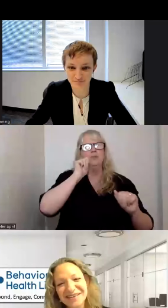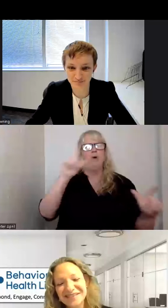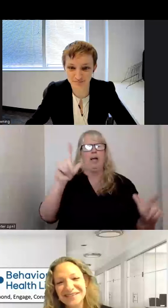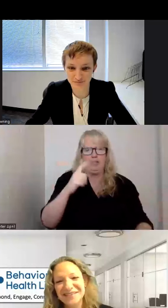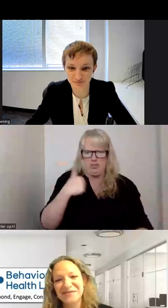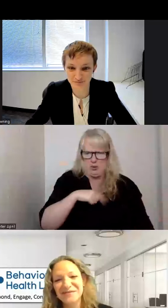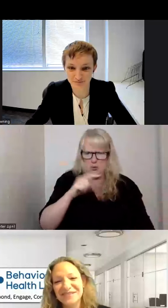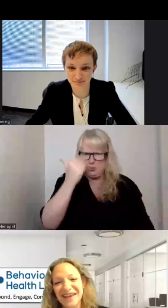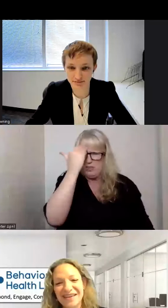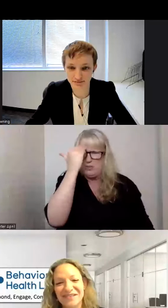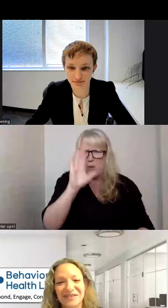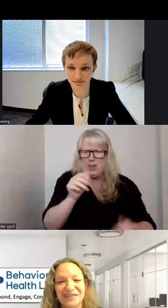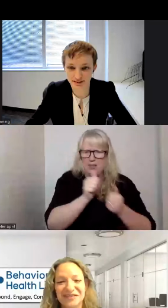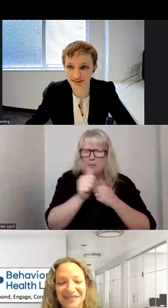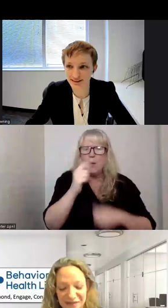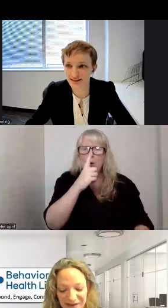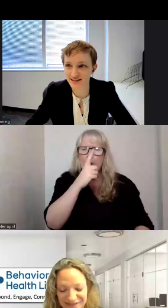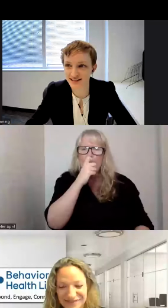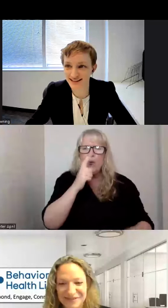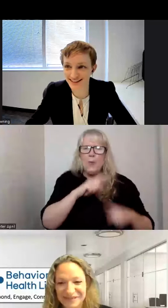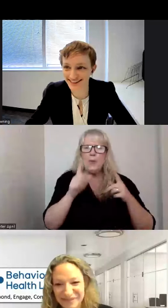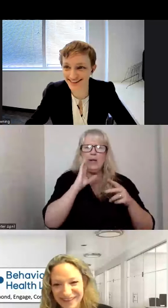KNOW THAT DISTANCE? WHO DID THAT CALCULATION IN THE CRISIS WORLD?